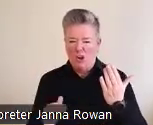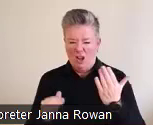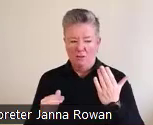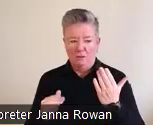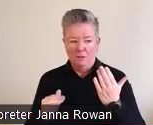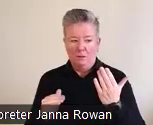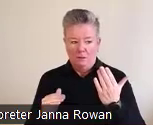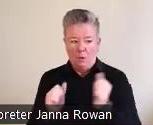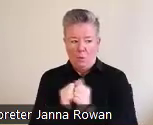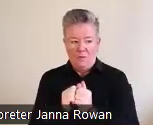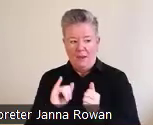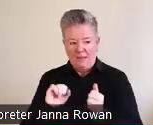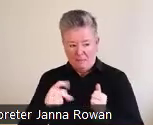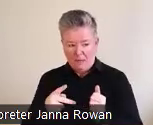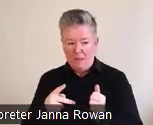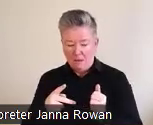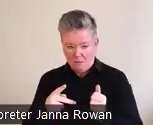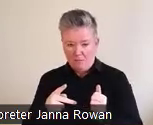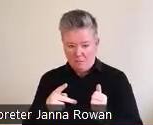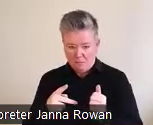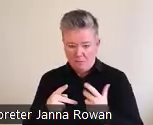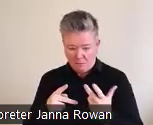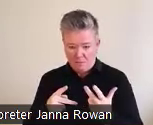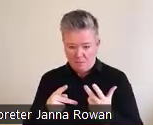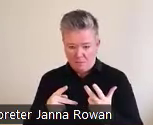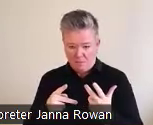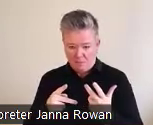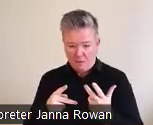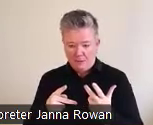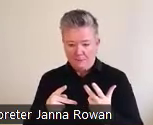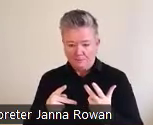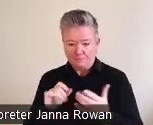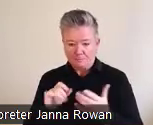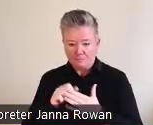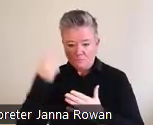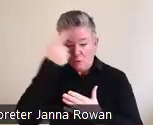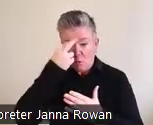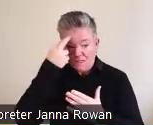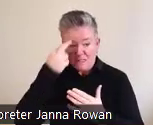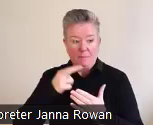with an IEP reasonably calculated